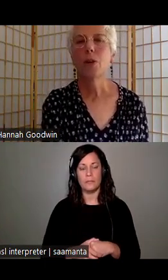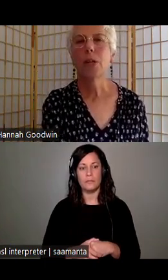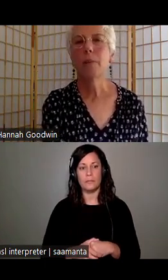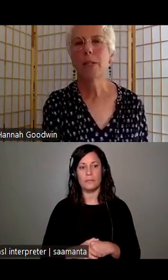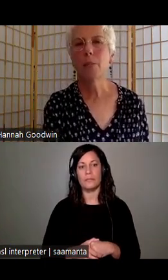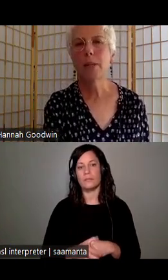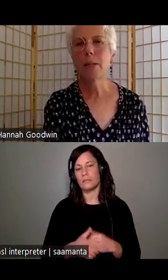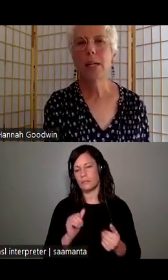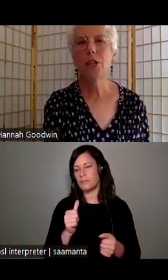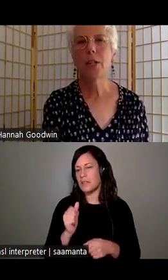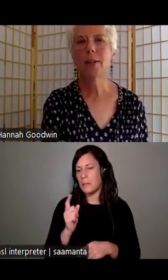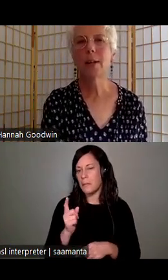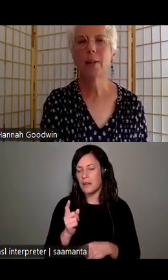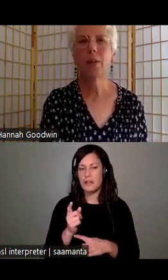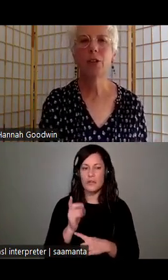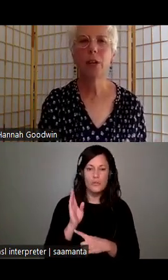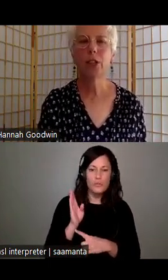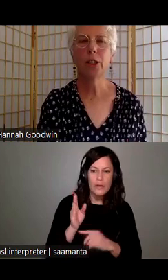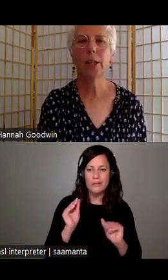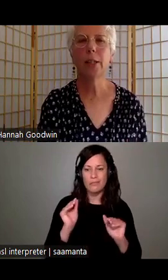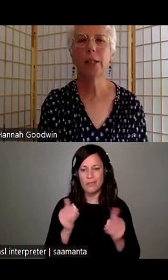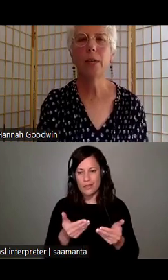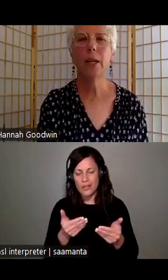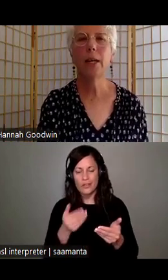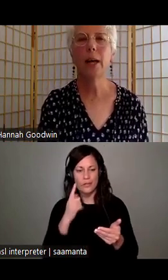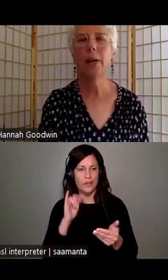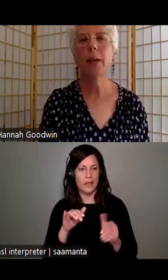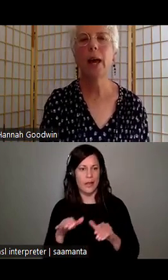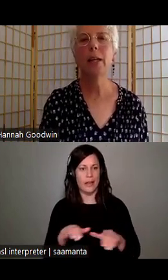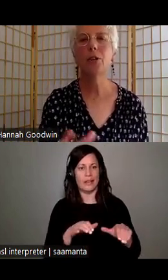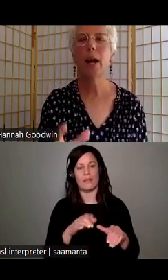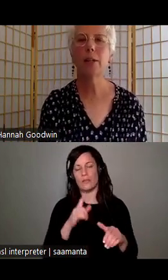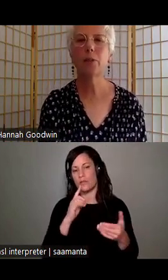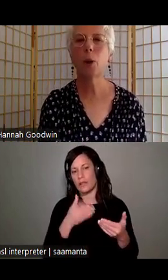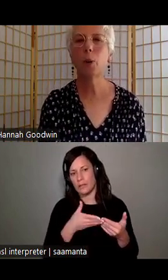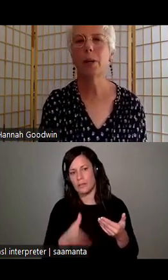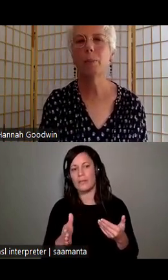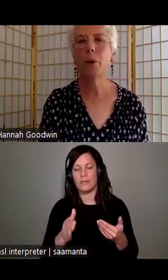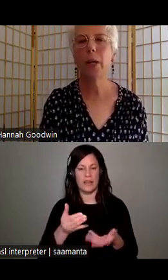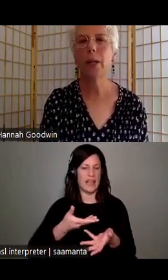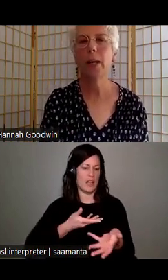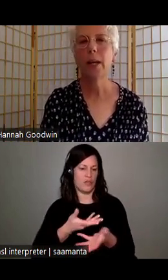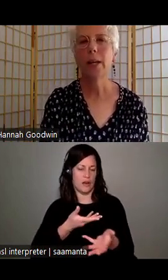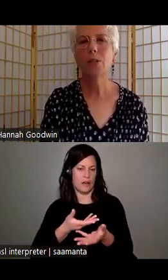So 10 minutes of presentation kind of introduction to the activity. And then that interactive component